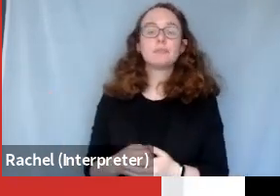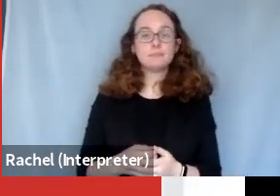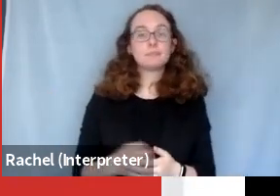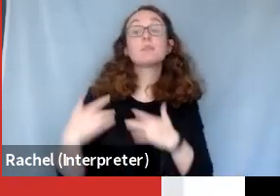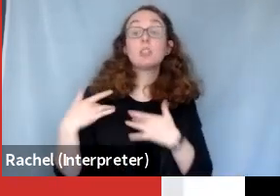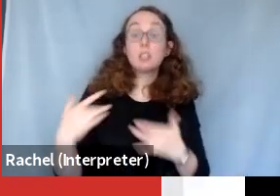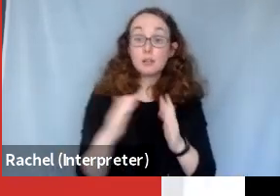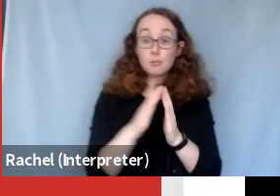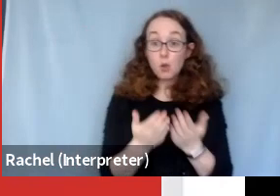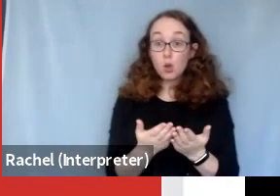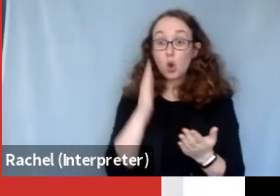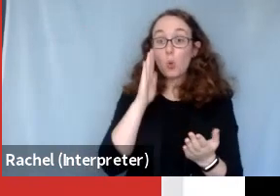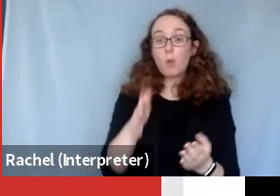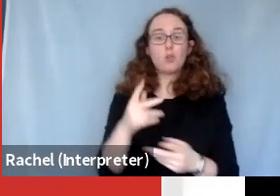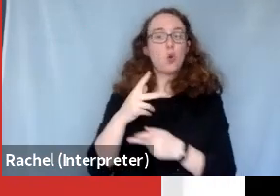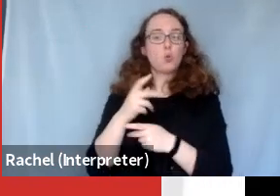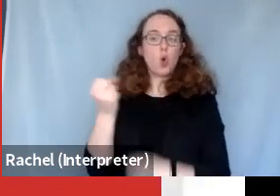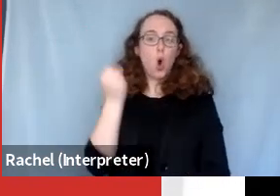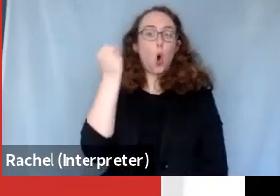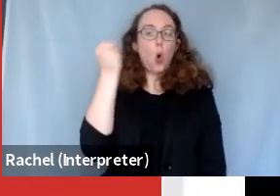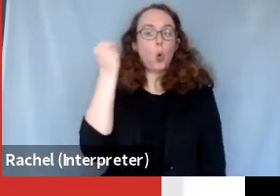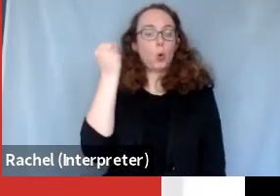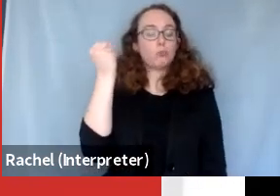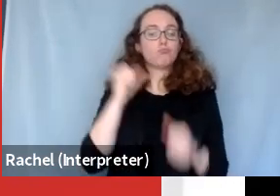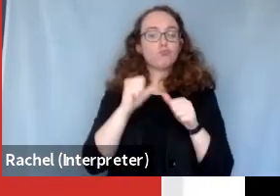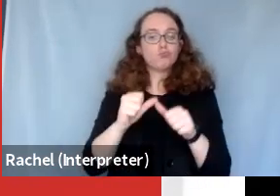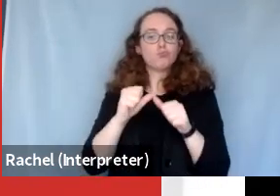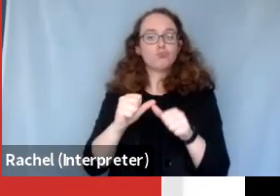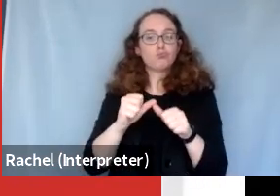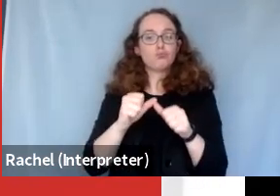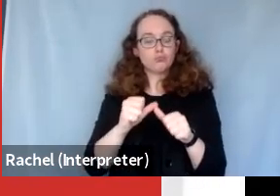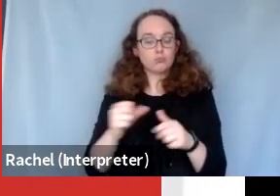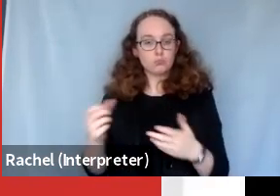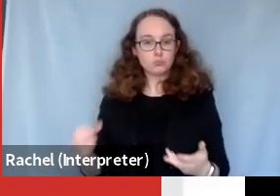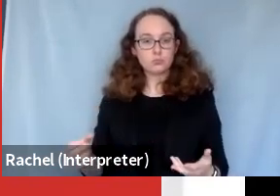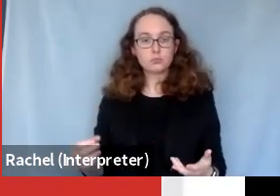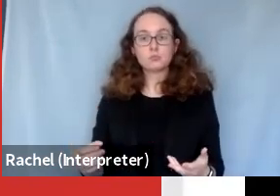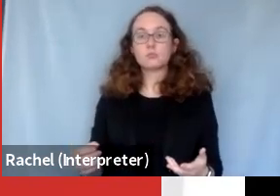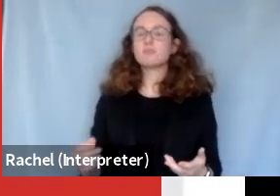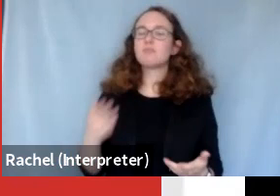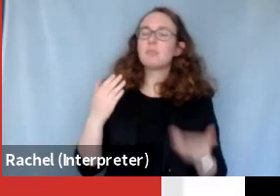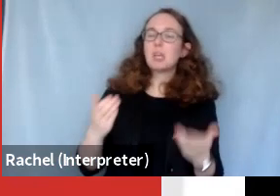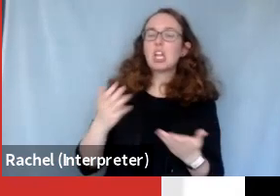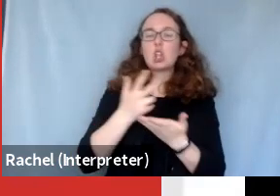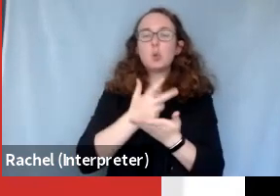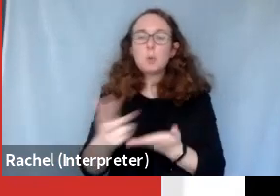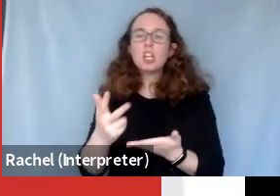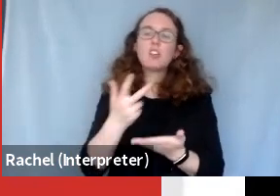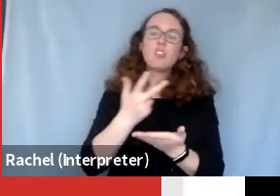at the beginning of semester Anthony we'll probably circle back to him about the third or fourth week, and if we haven't